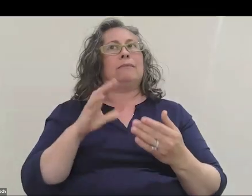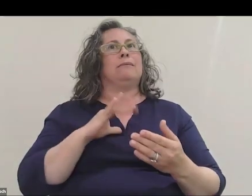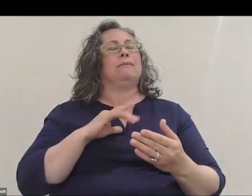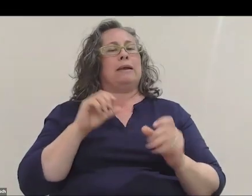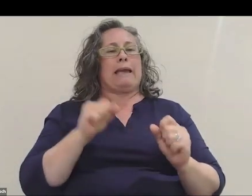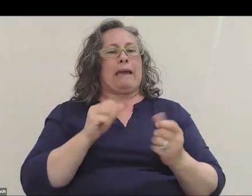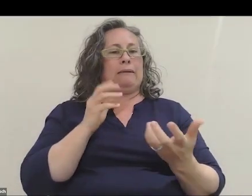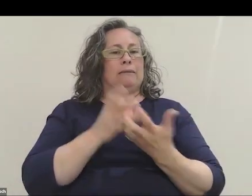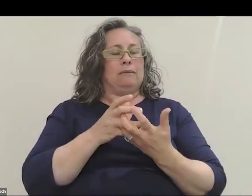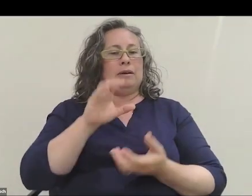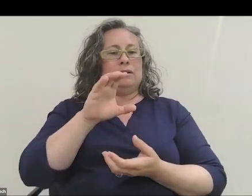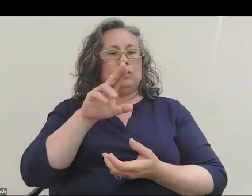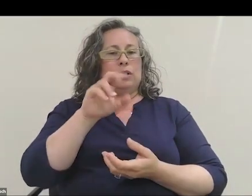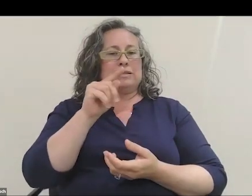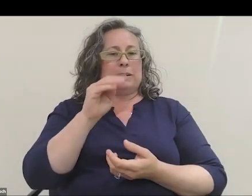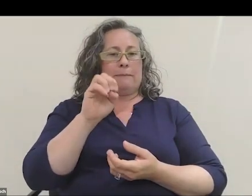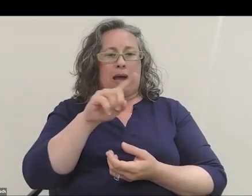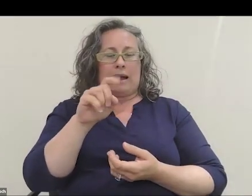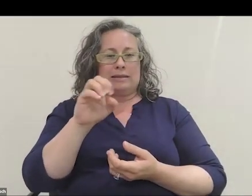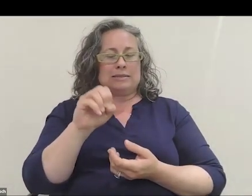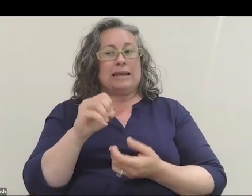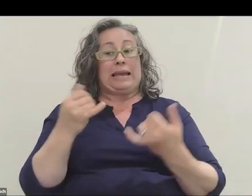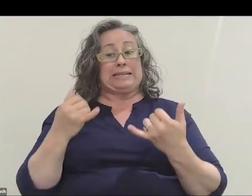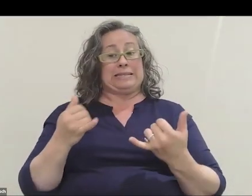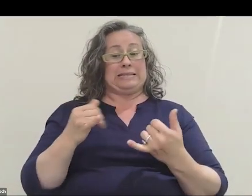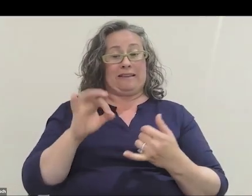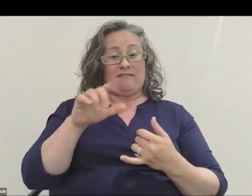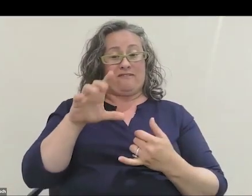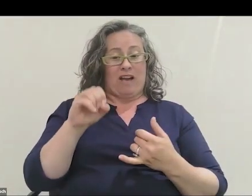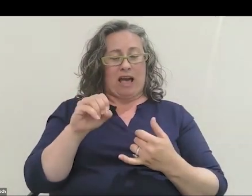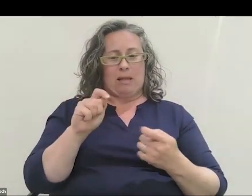You can take an existing file, modify it for each person's needs,